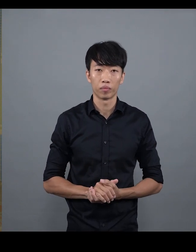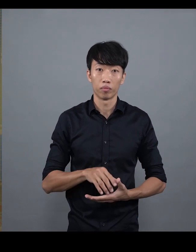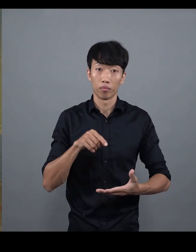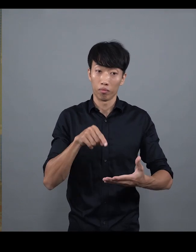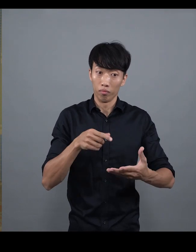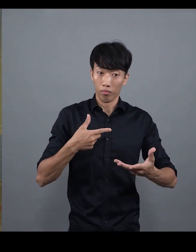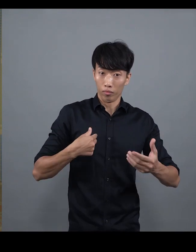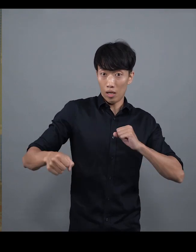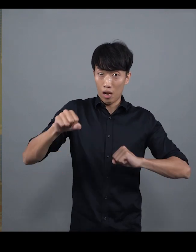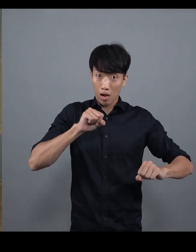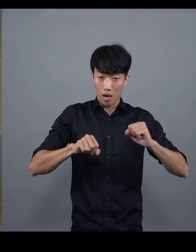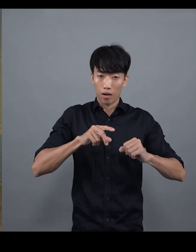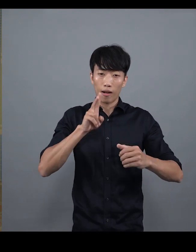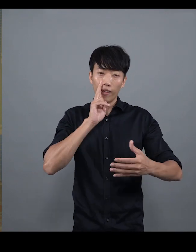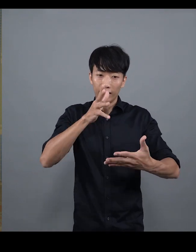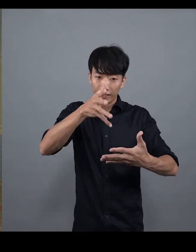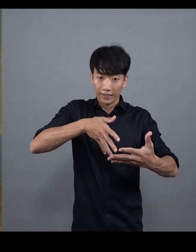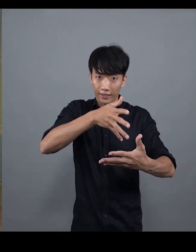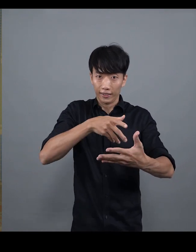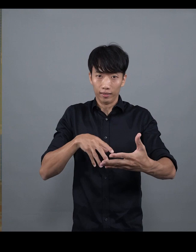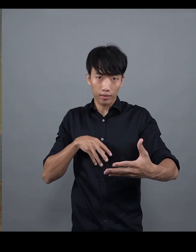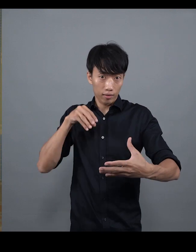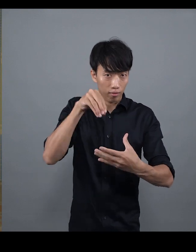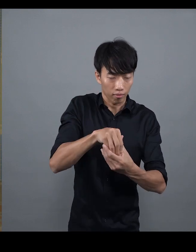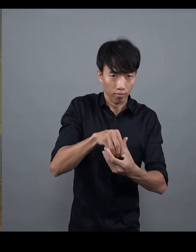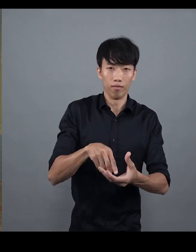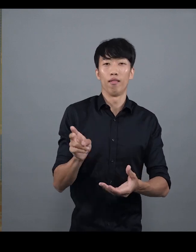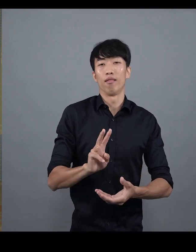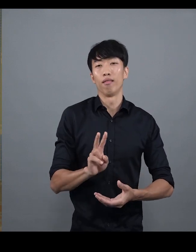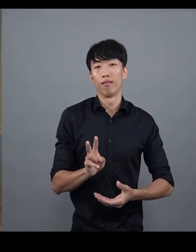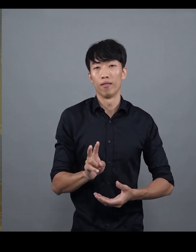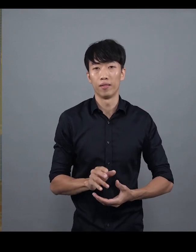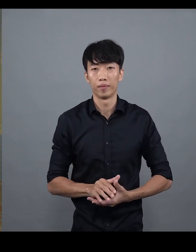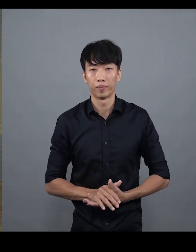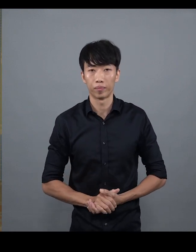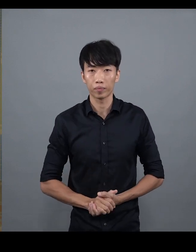so my actions are like lines in a poem